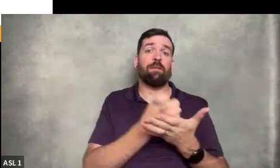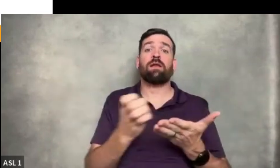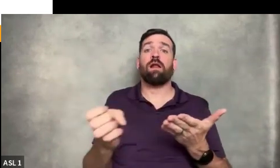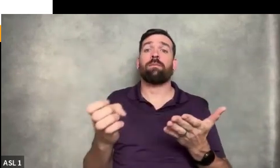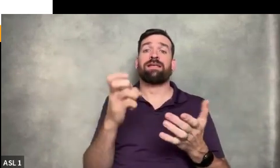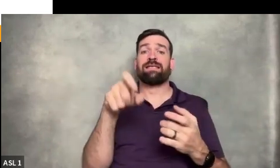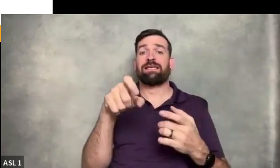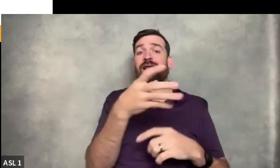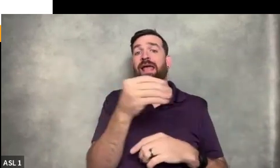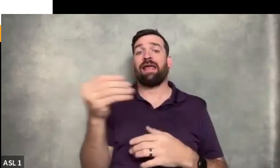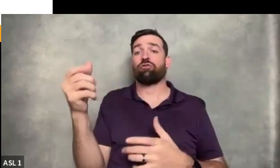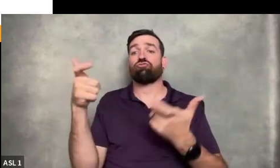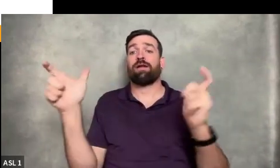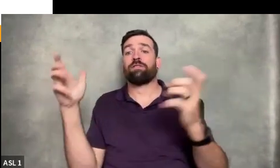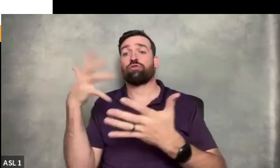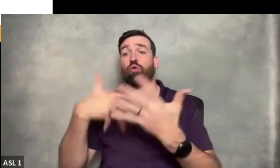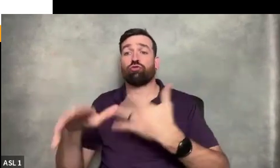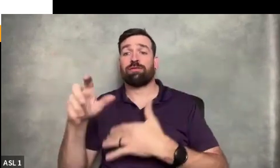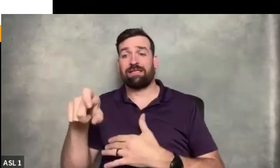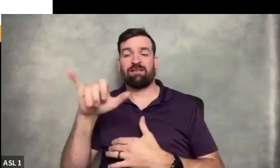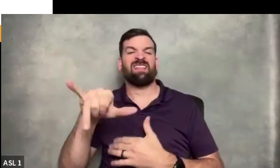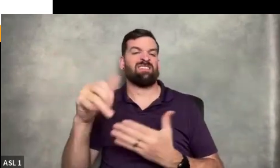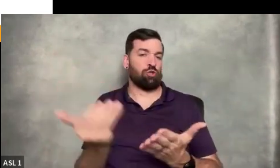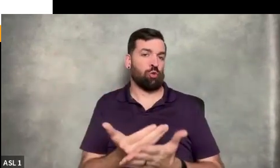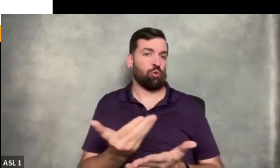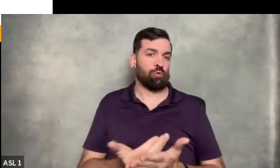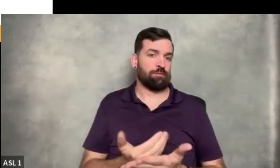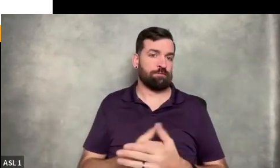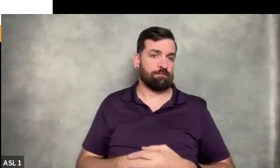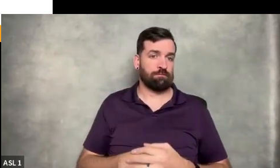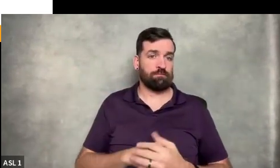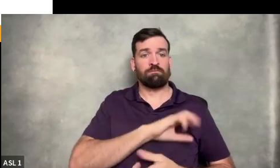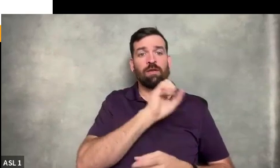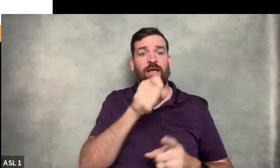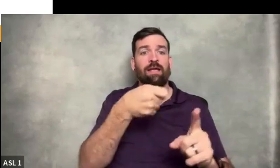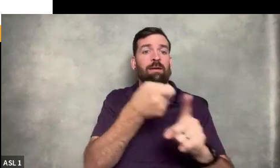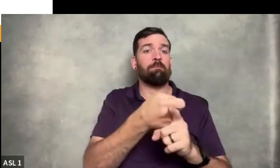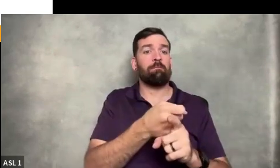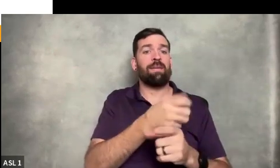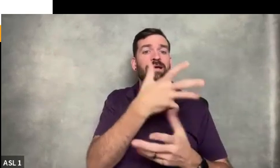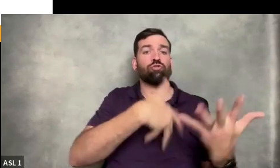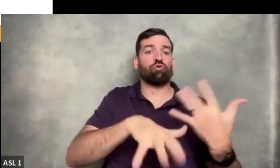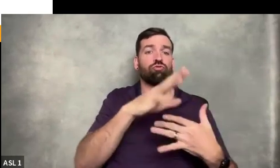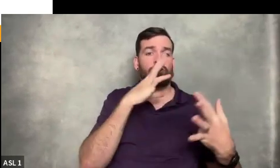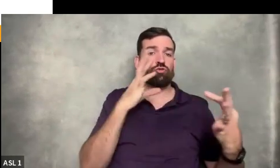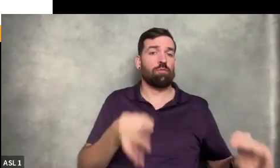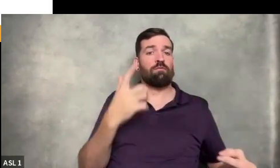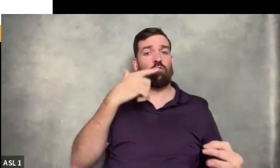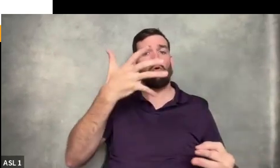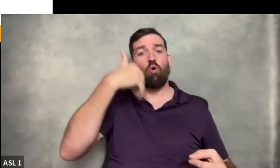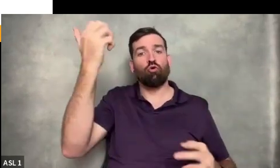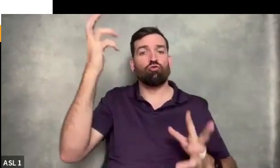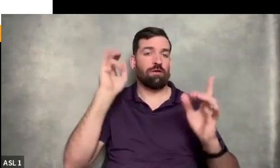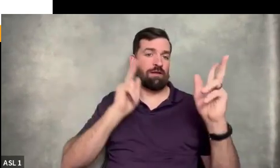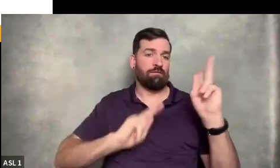greatest social need is new); impacting social determinants of health for older individuals;